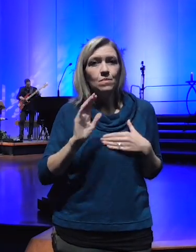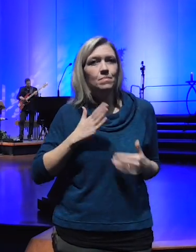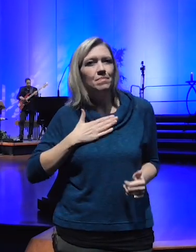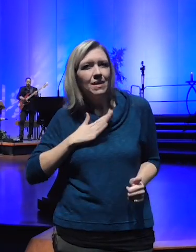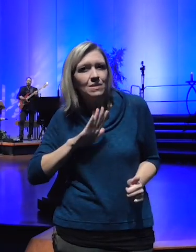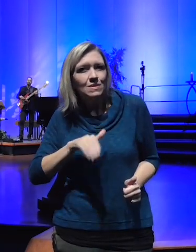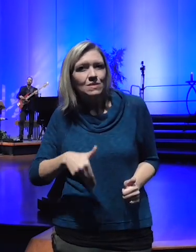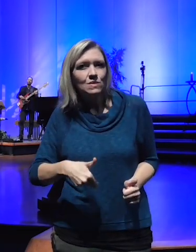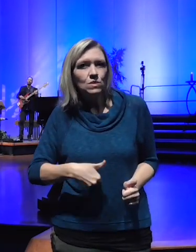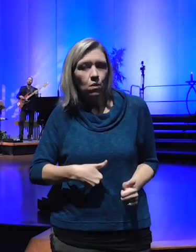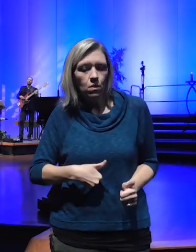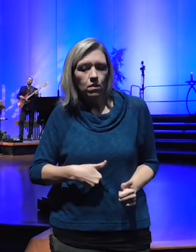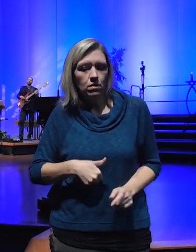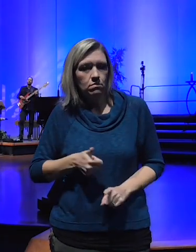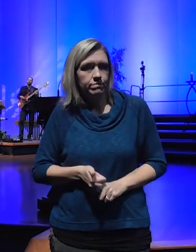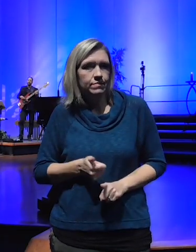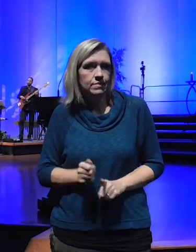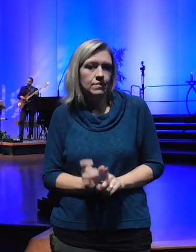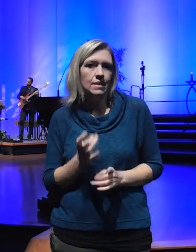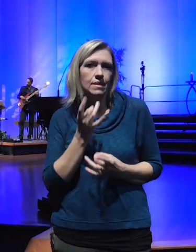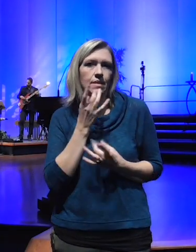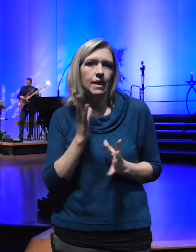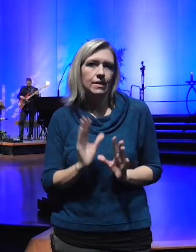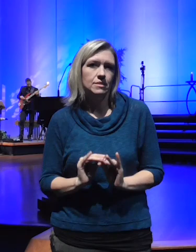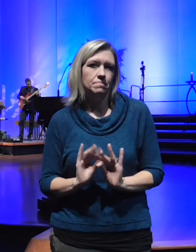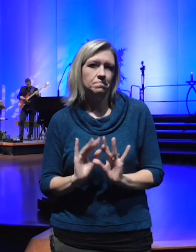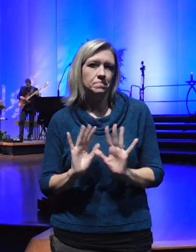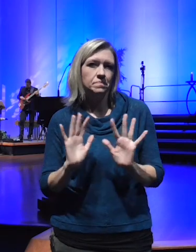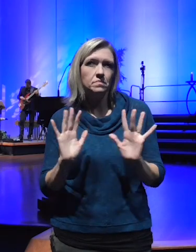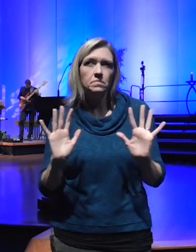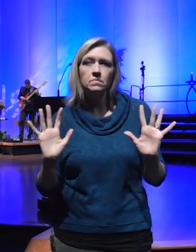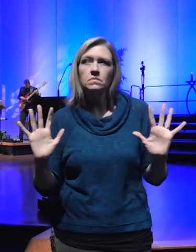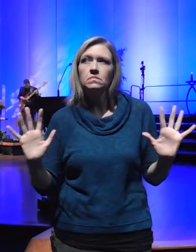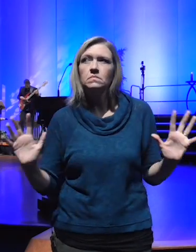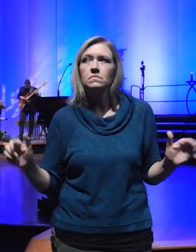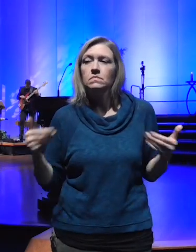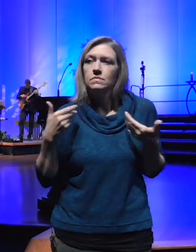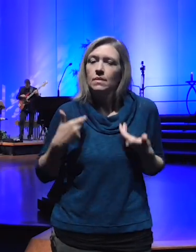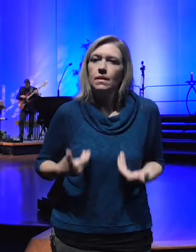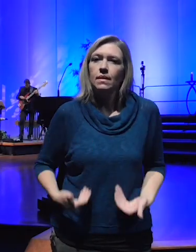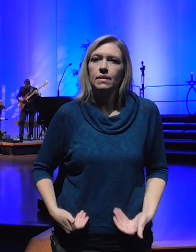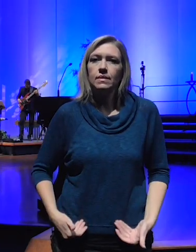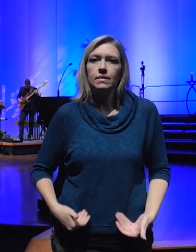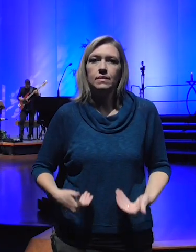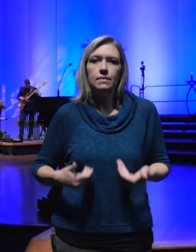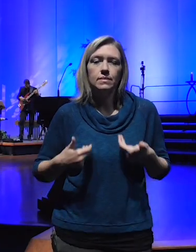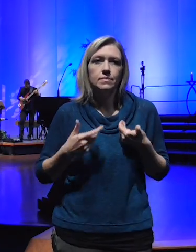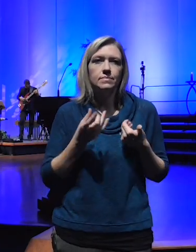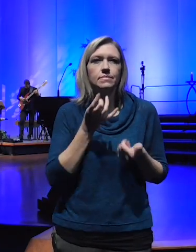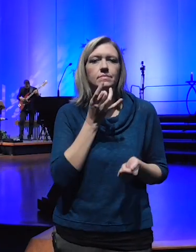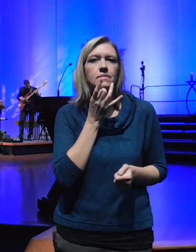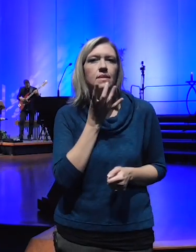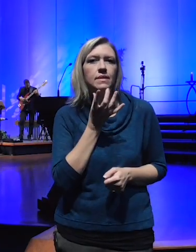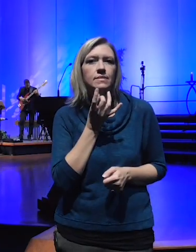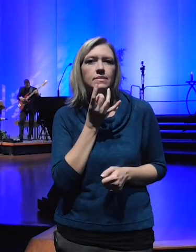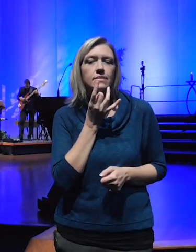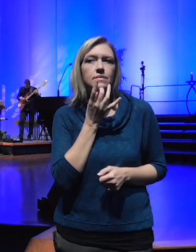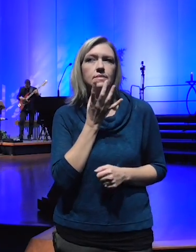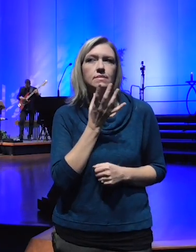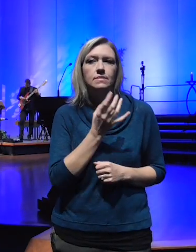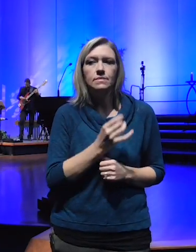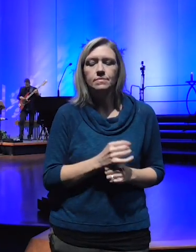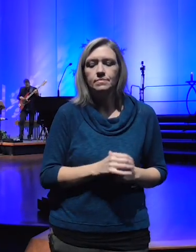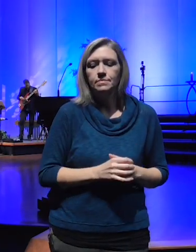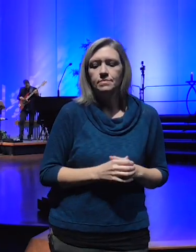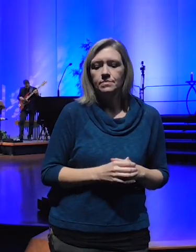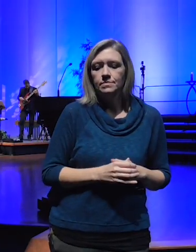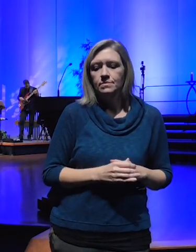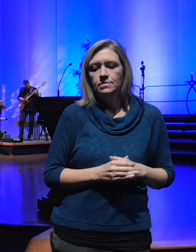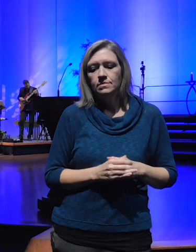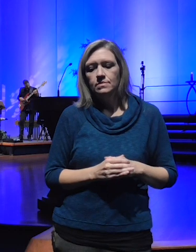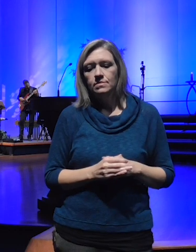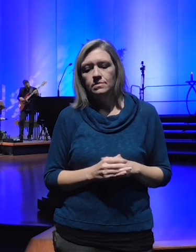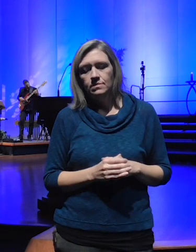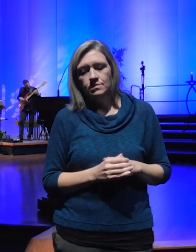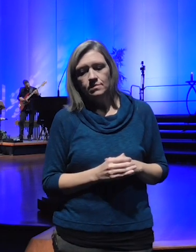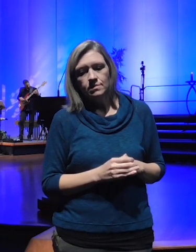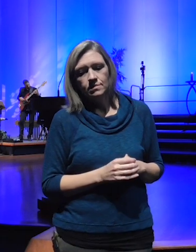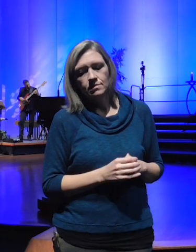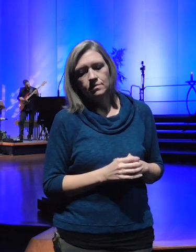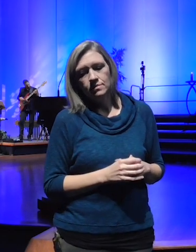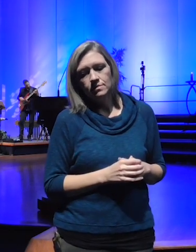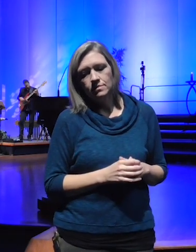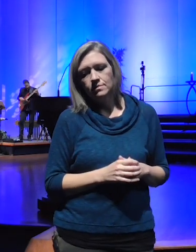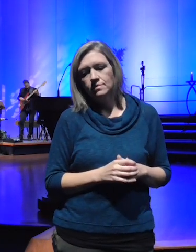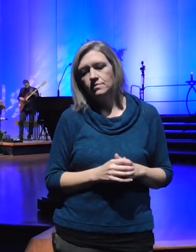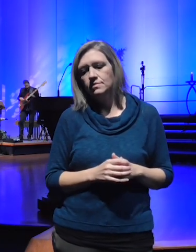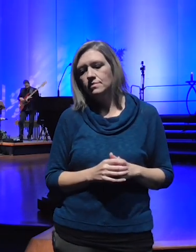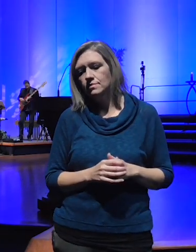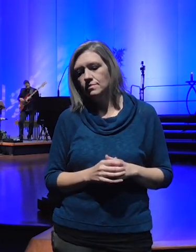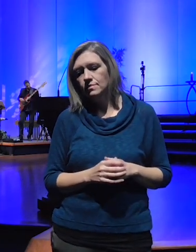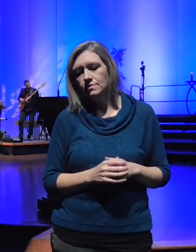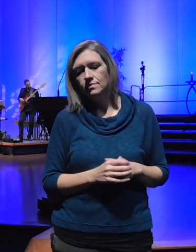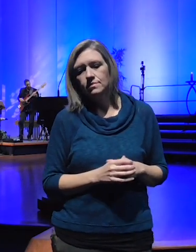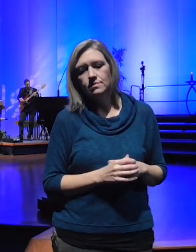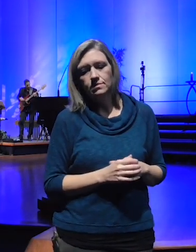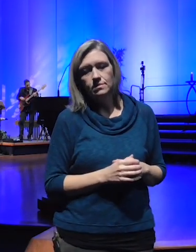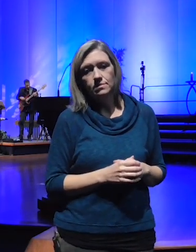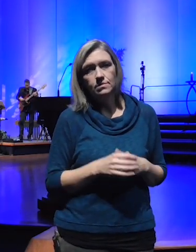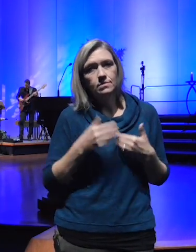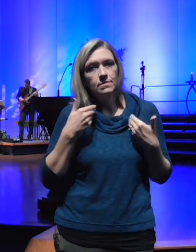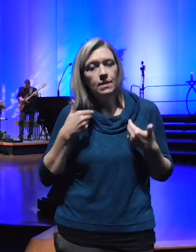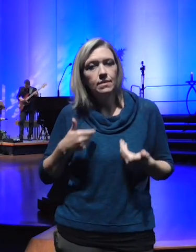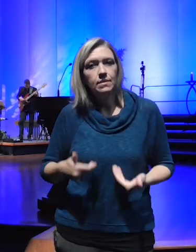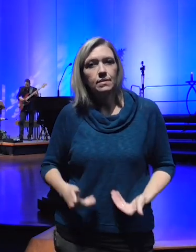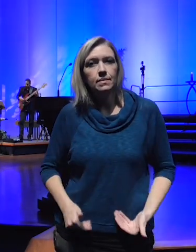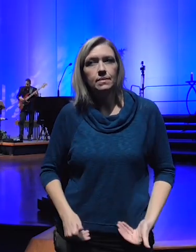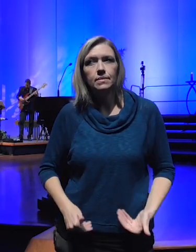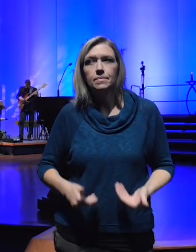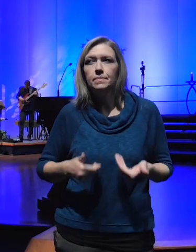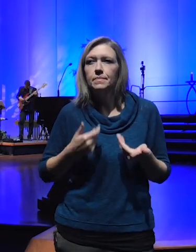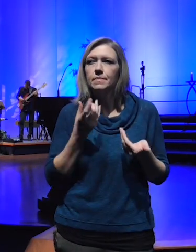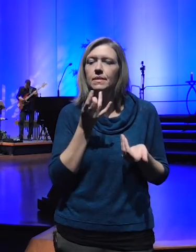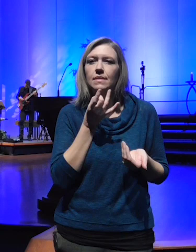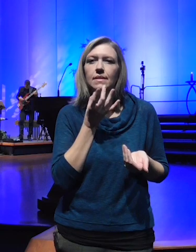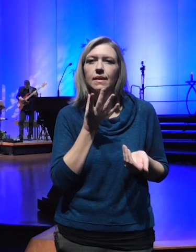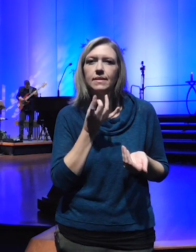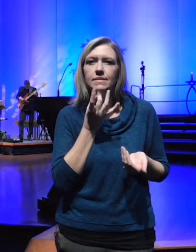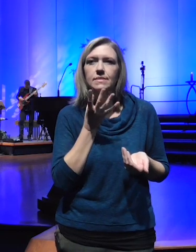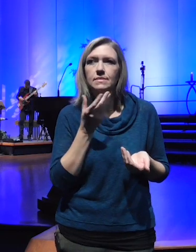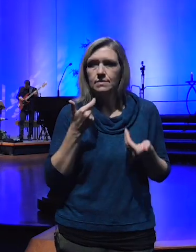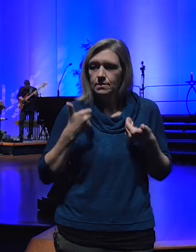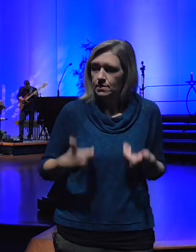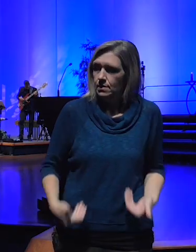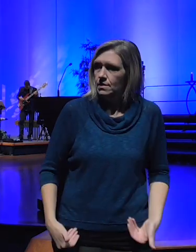light I am love I am light I am